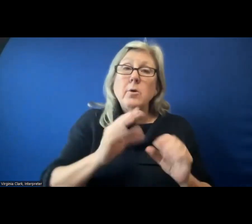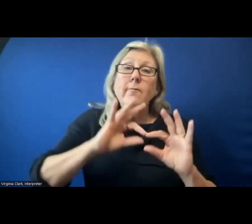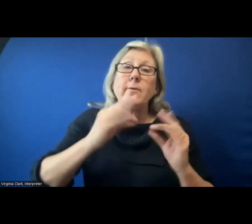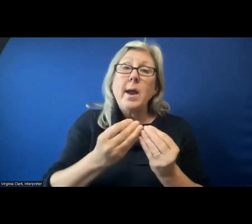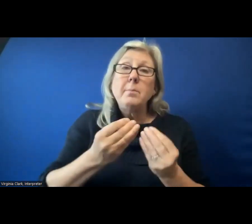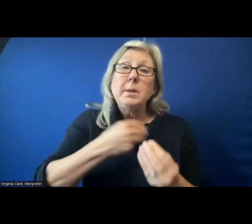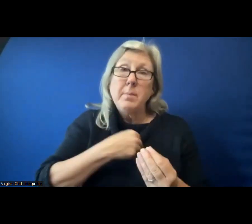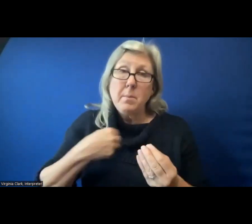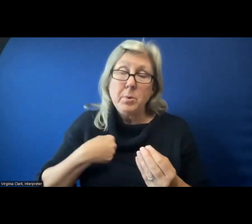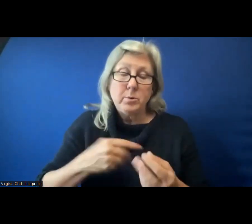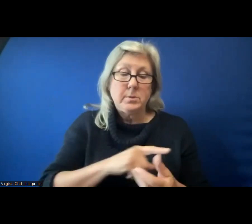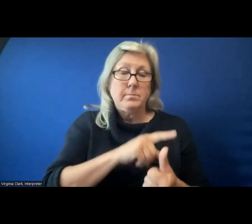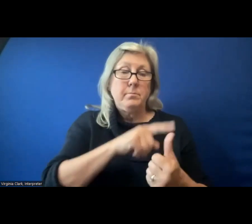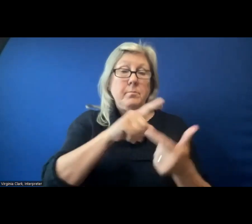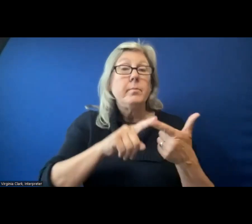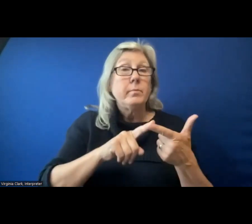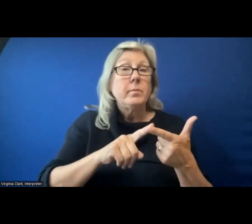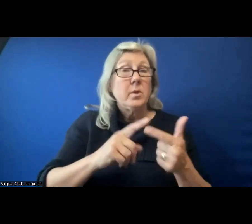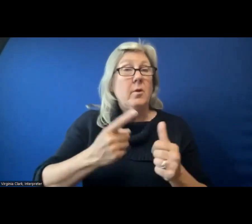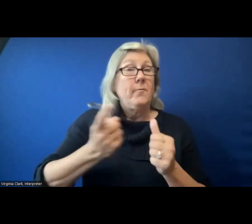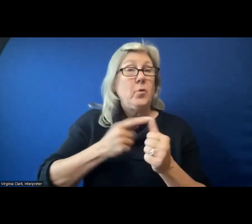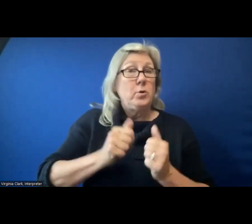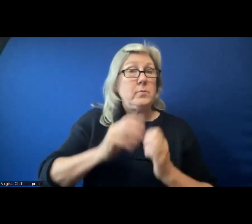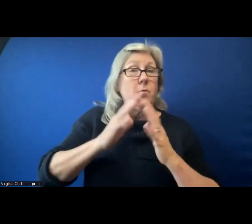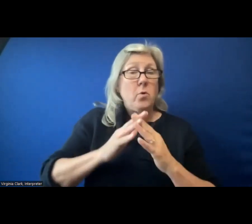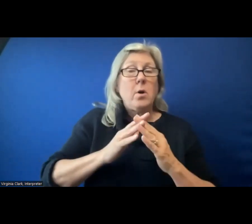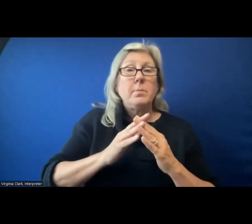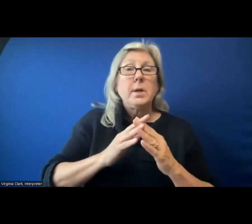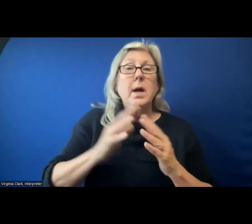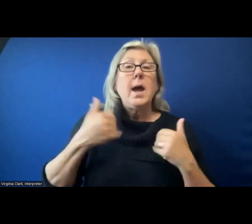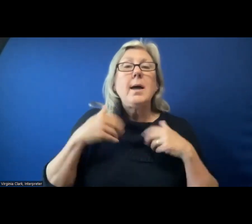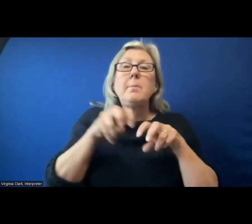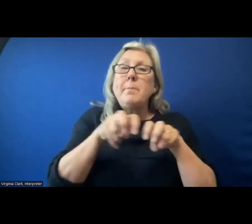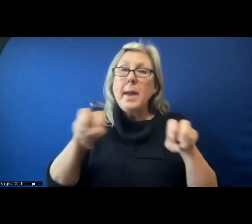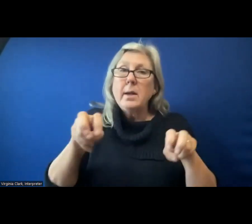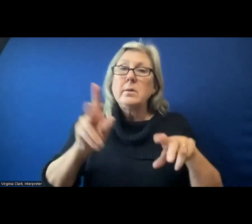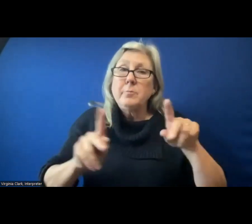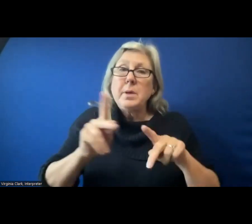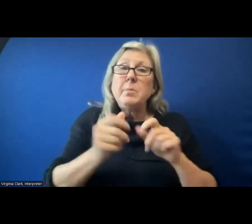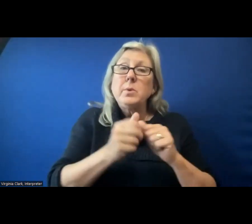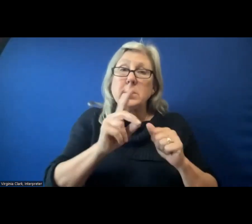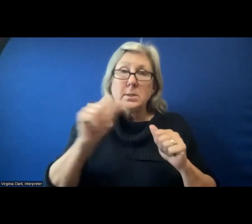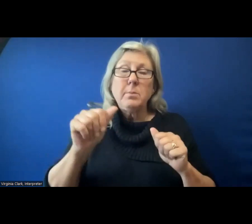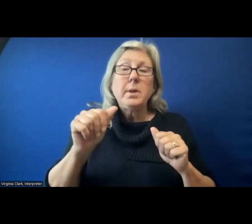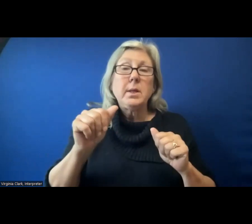Two, when it was original formed, there was a panel of people with disabilities who approved